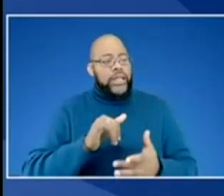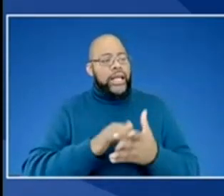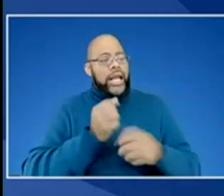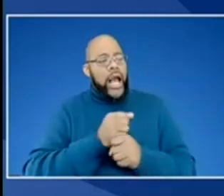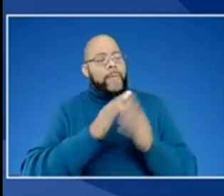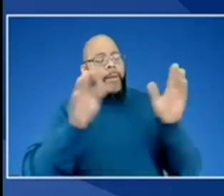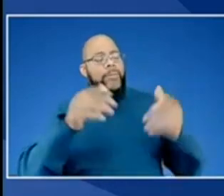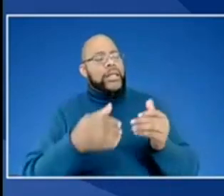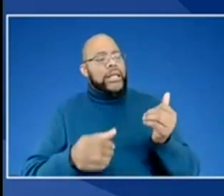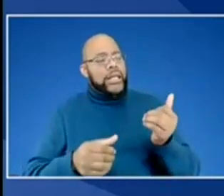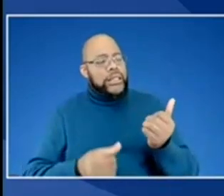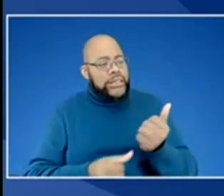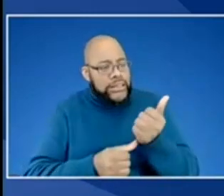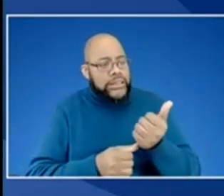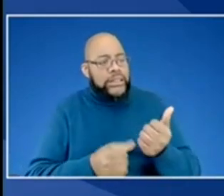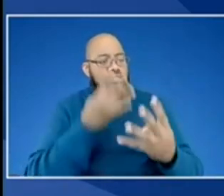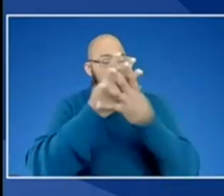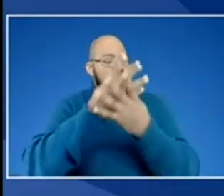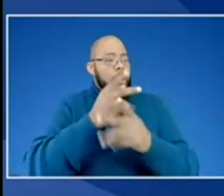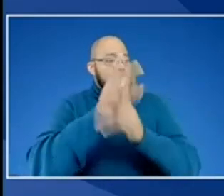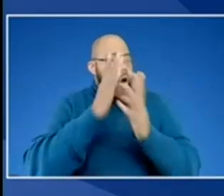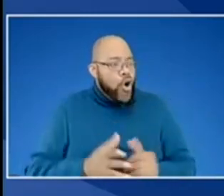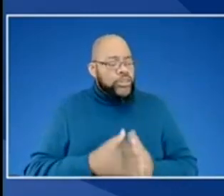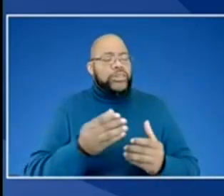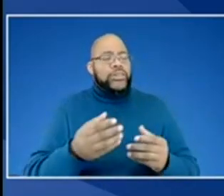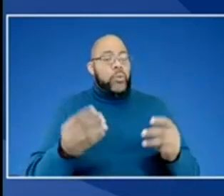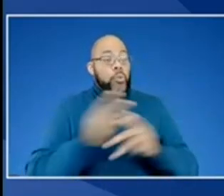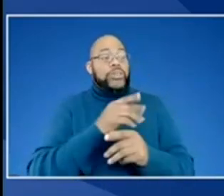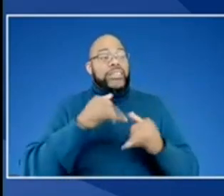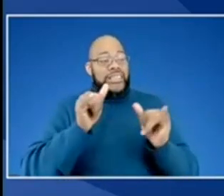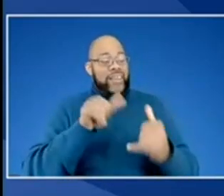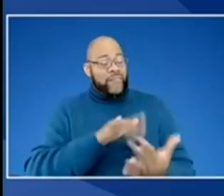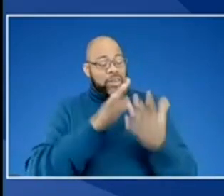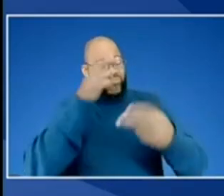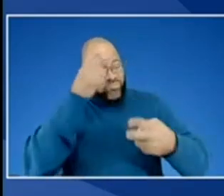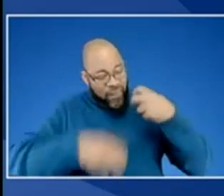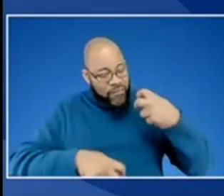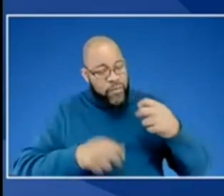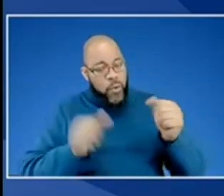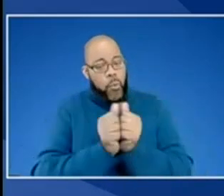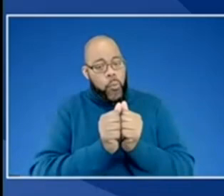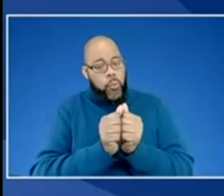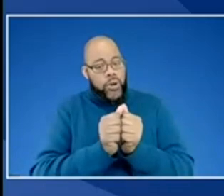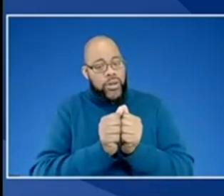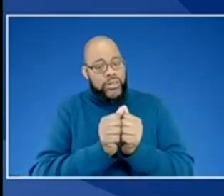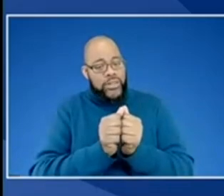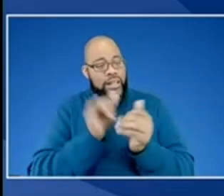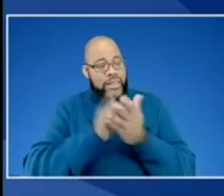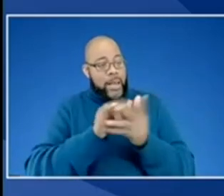incarcerated borrowers, and more, still facing hardships with the cards that the powers that be dealt.